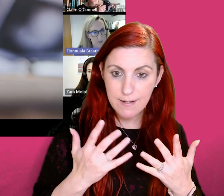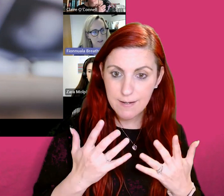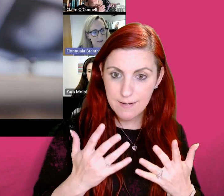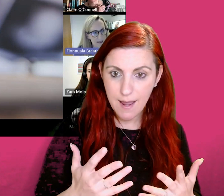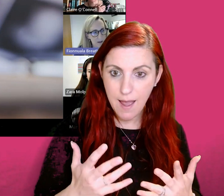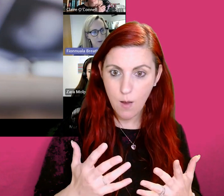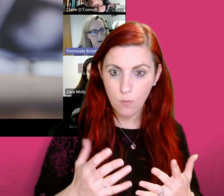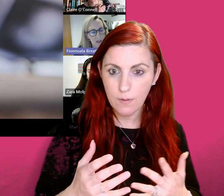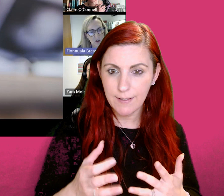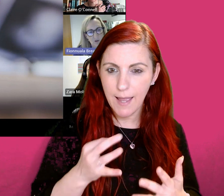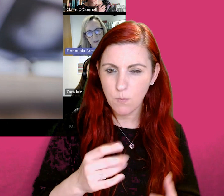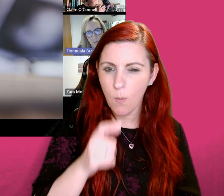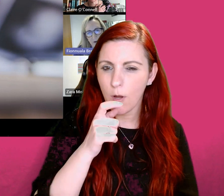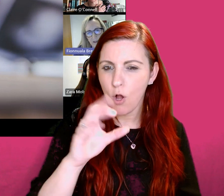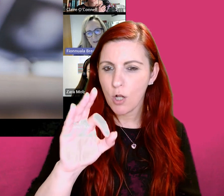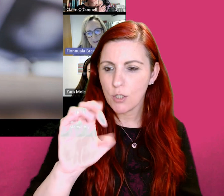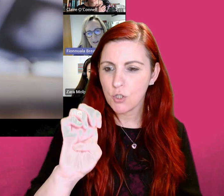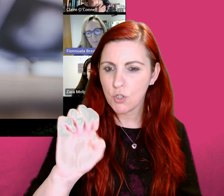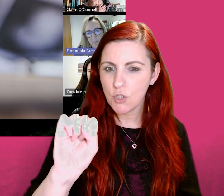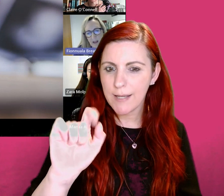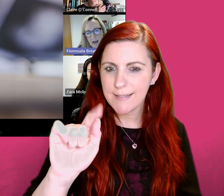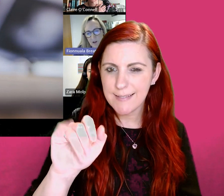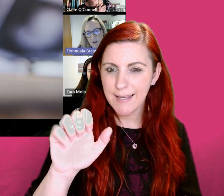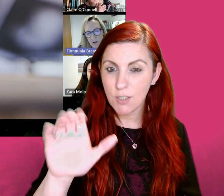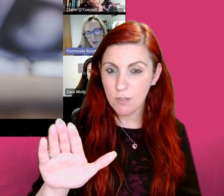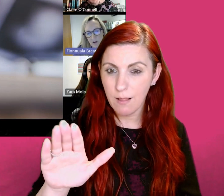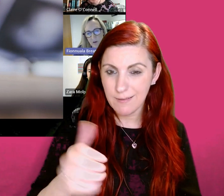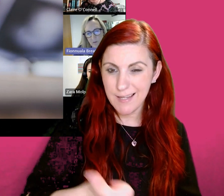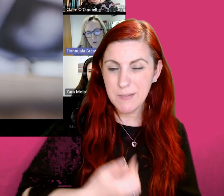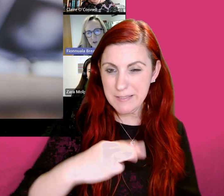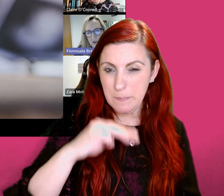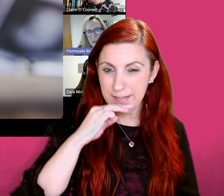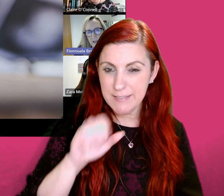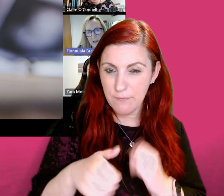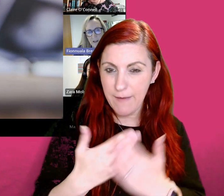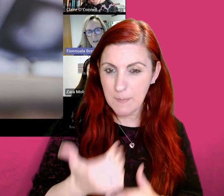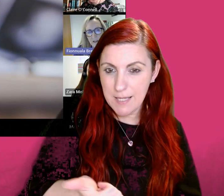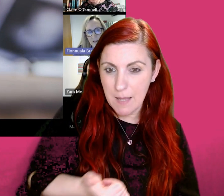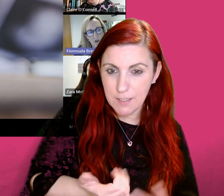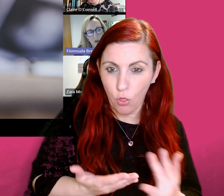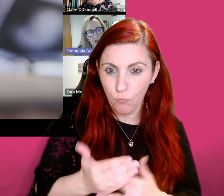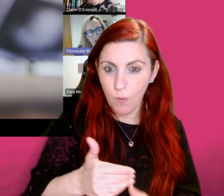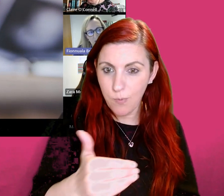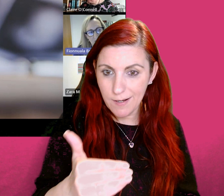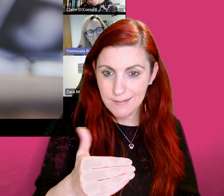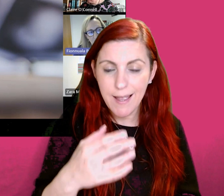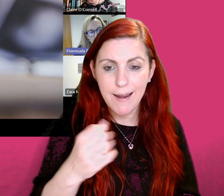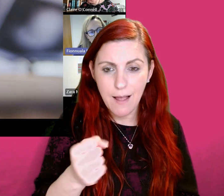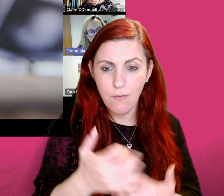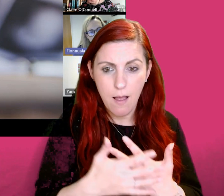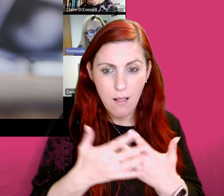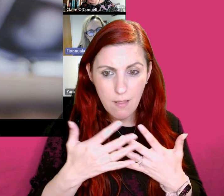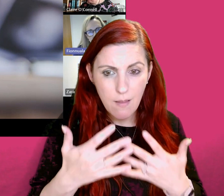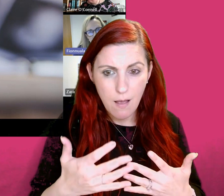diabetes label during their pregnancy and there unfortunately is a lot of scope for women with